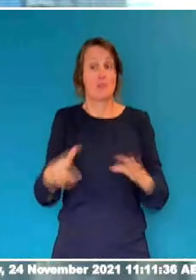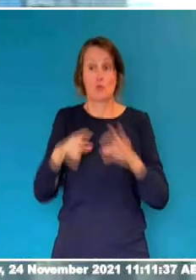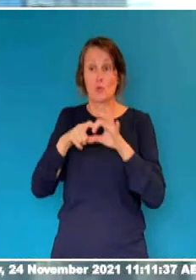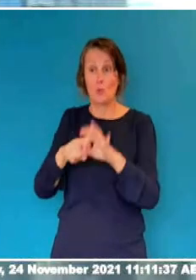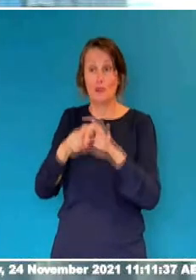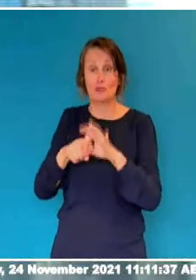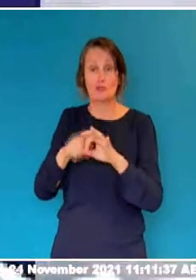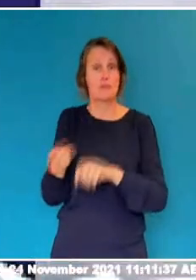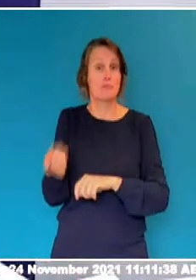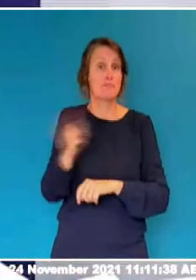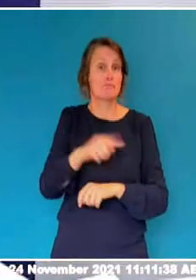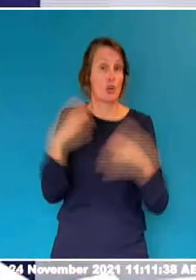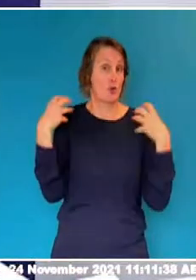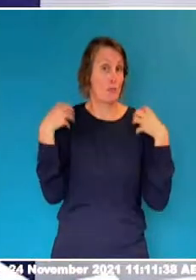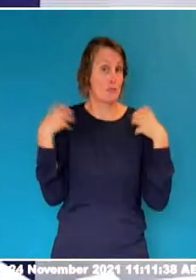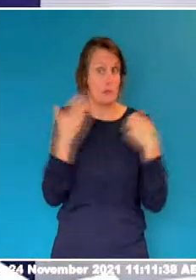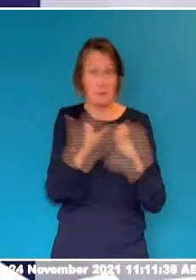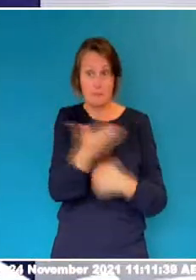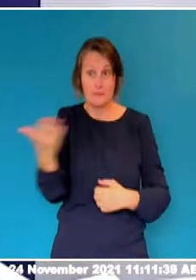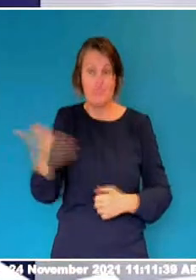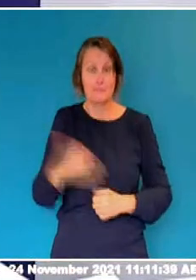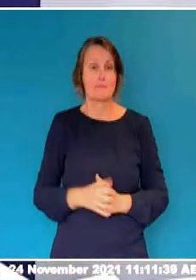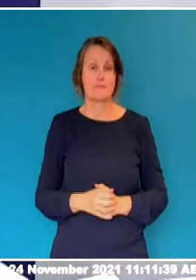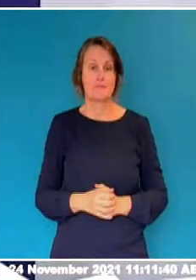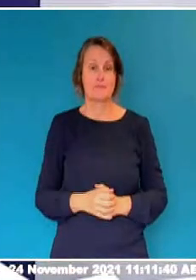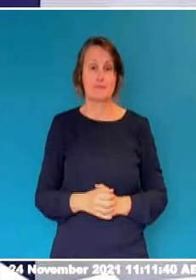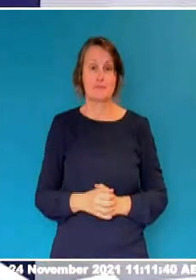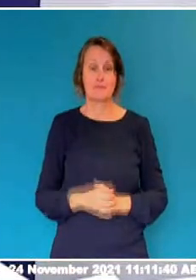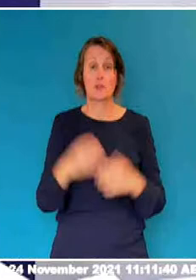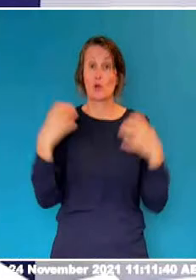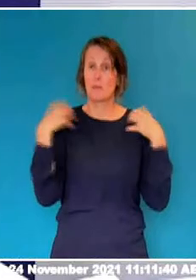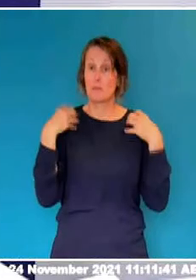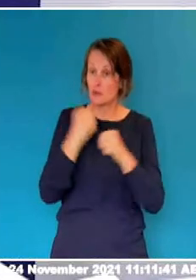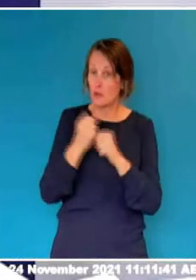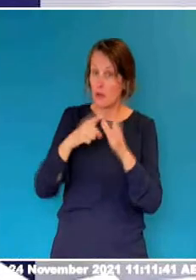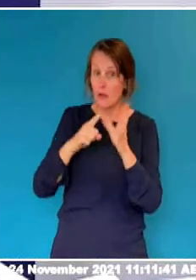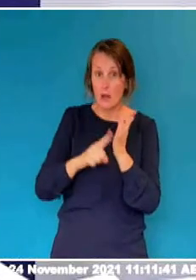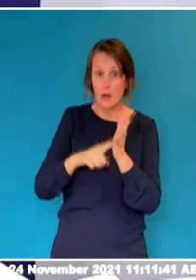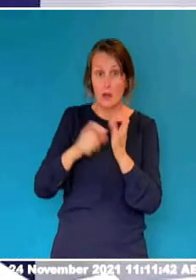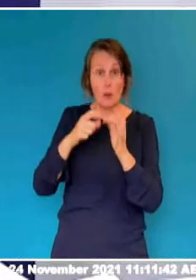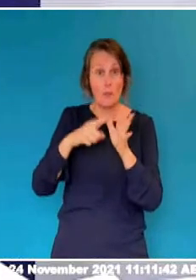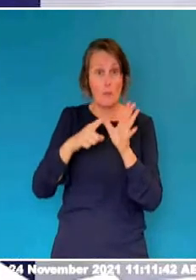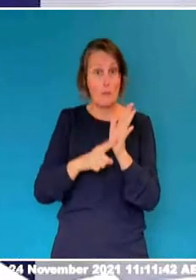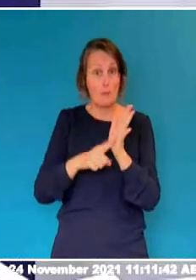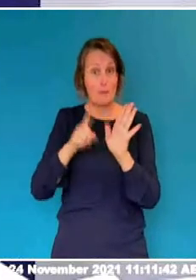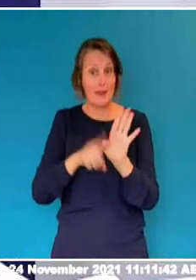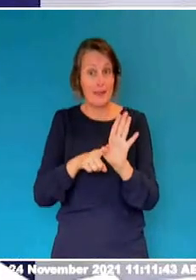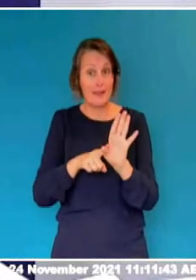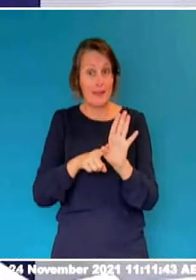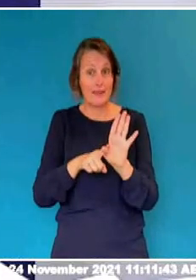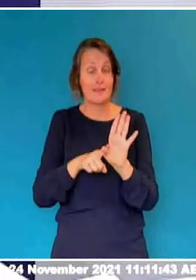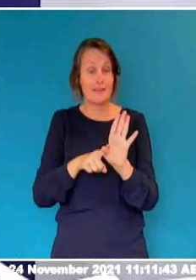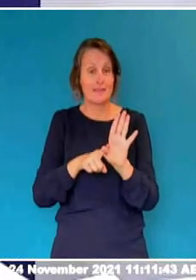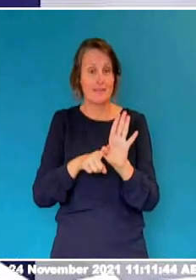Thank you very much. I will ask Commissioner Galbally, who, if you don't already realise, is in Melbourne.